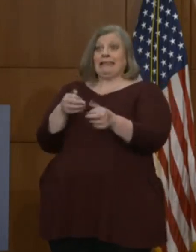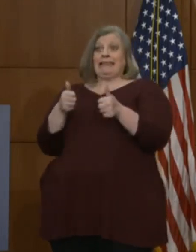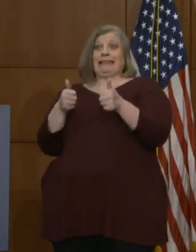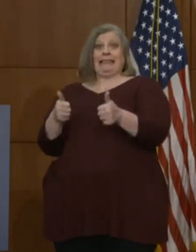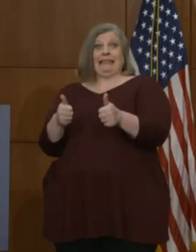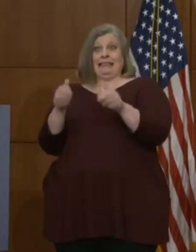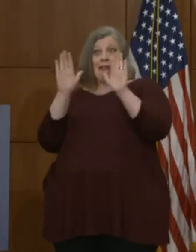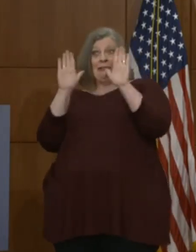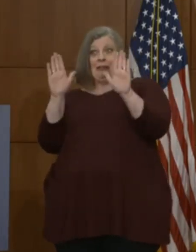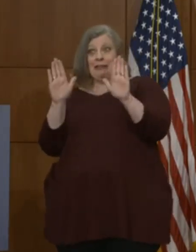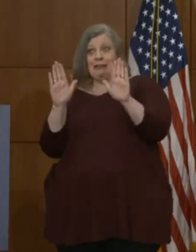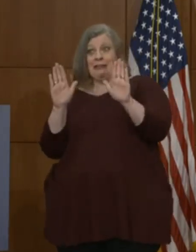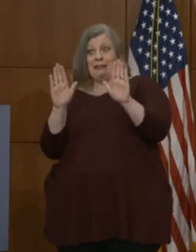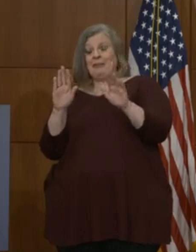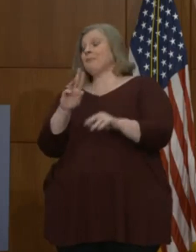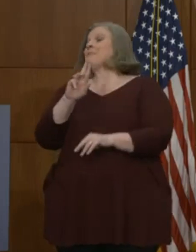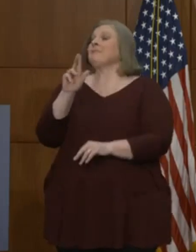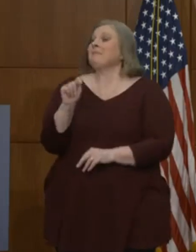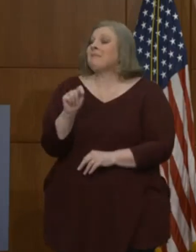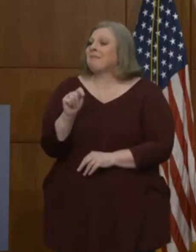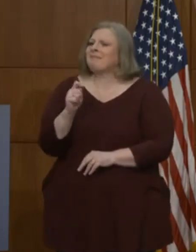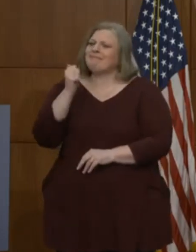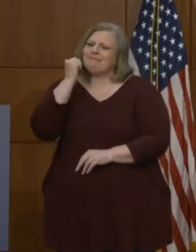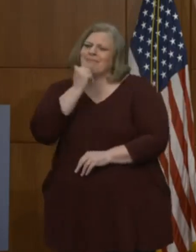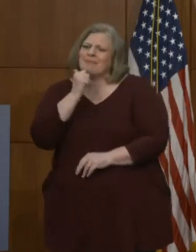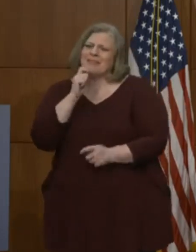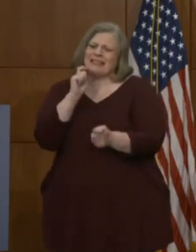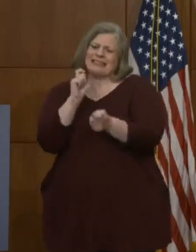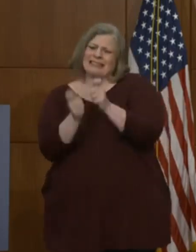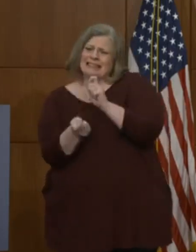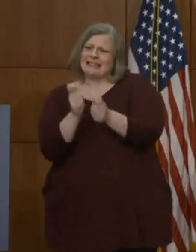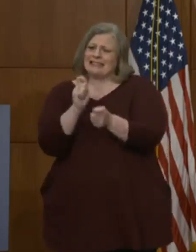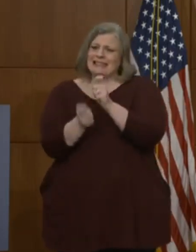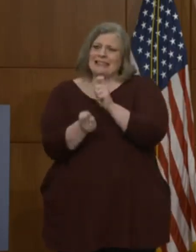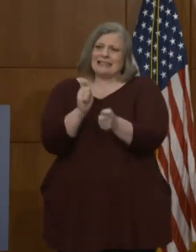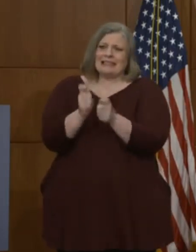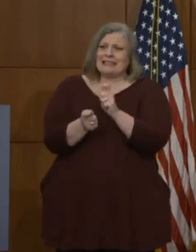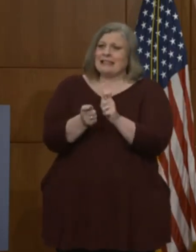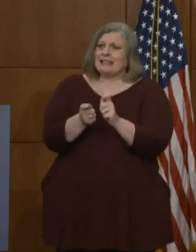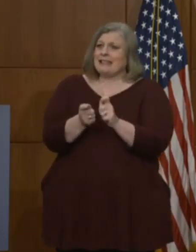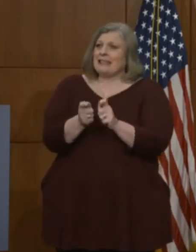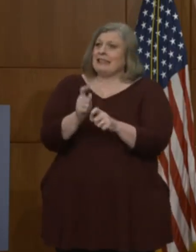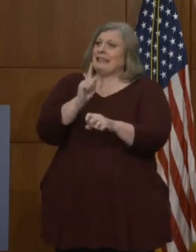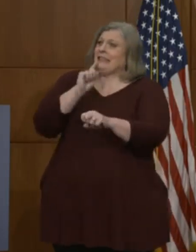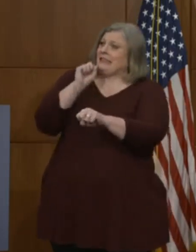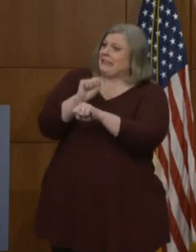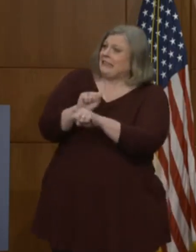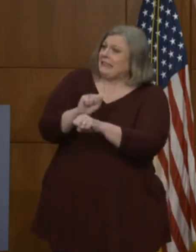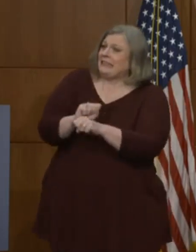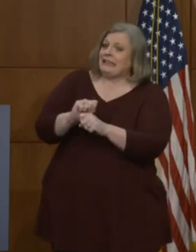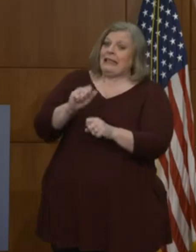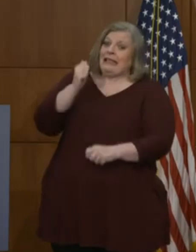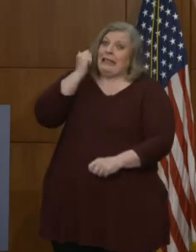TO MOVE THAT JUNE TENTH DATE. BACK BUT IT HAVE EACH. HERE BACK BUT IT HAVE EACH. HERE THIS IS SUCH A DYNAMIC THIS IS SUCH A DYNAMIC SITUATION IT IS FLUID IT IT